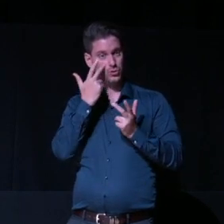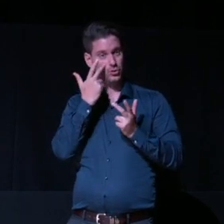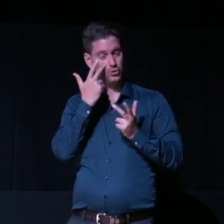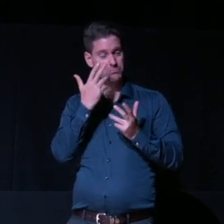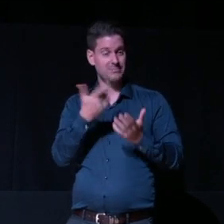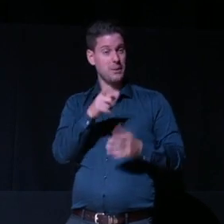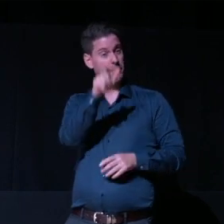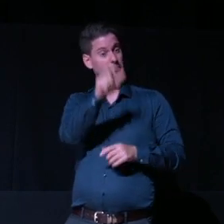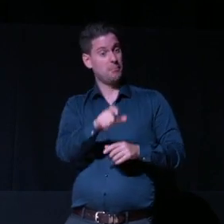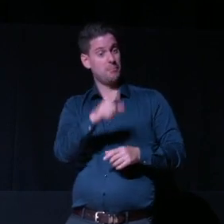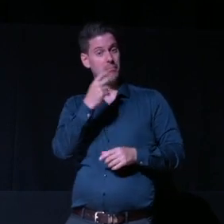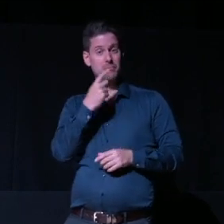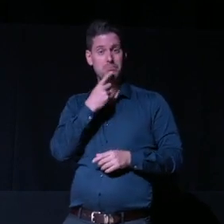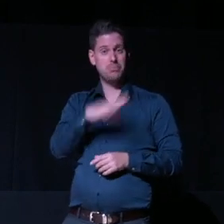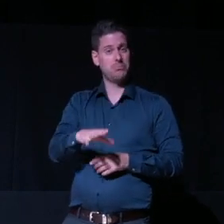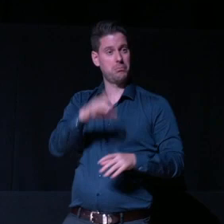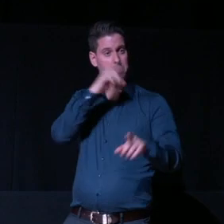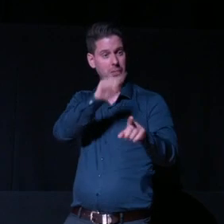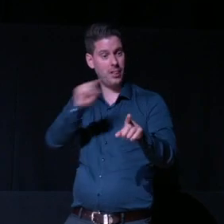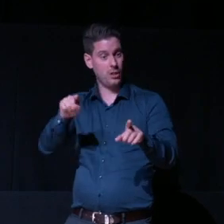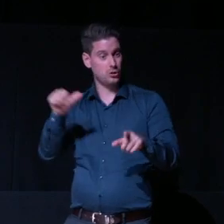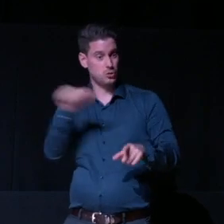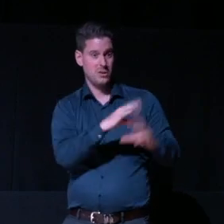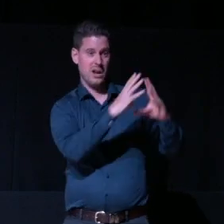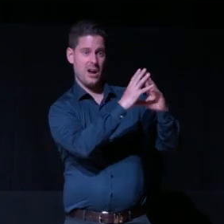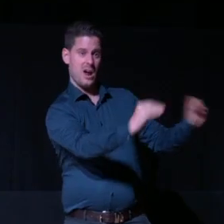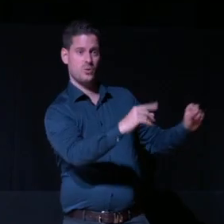individually banning their art. I think it's a bit of a straw man argument isn't